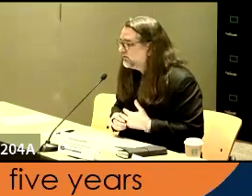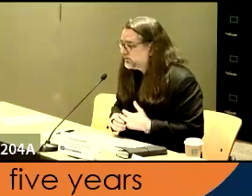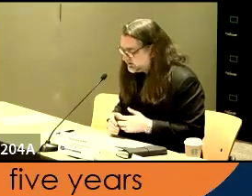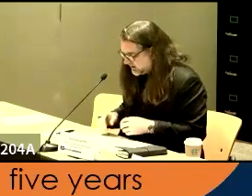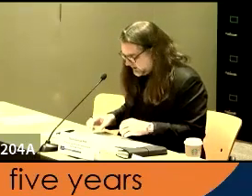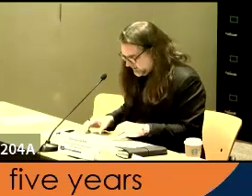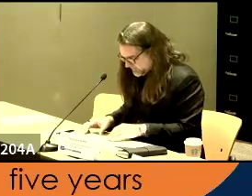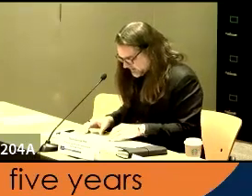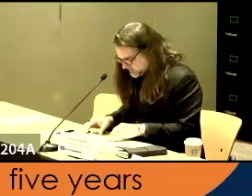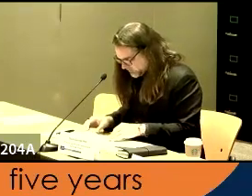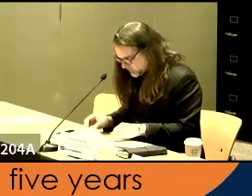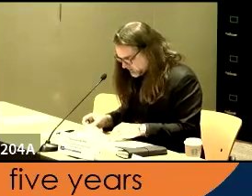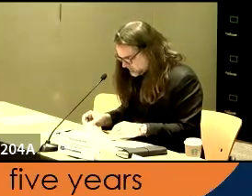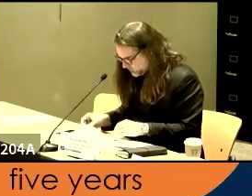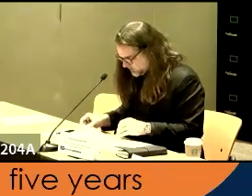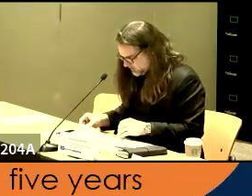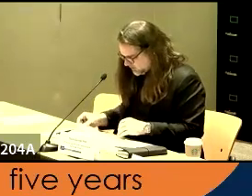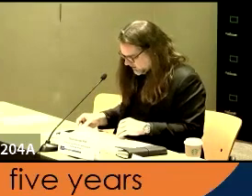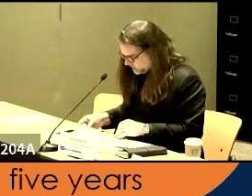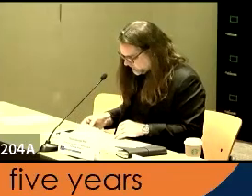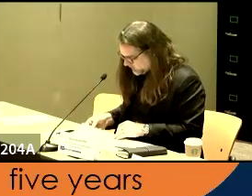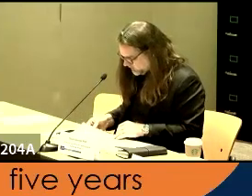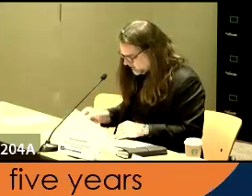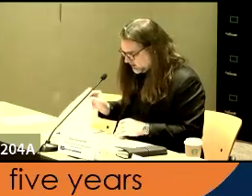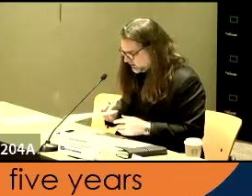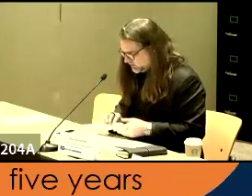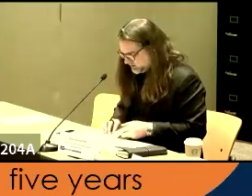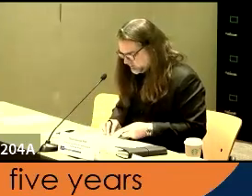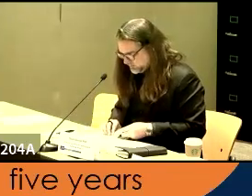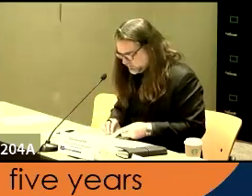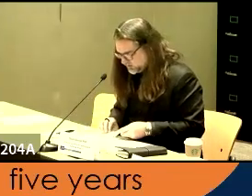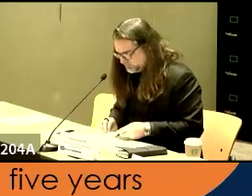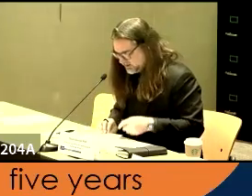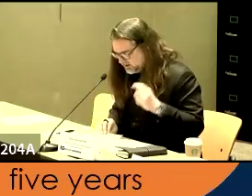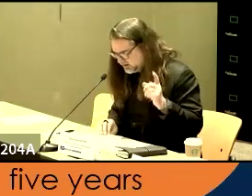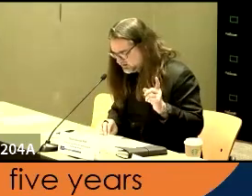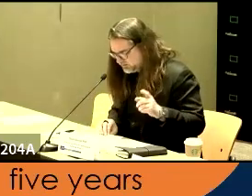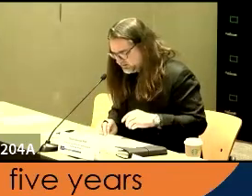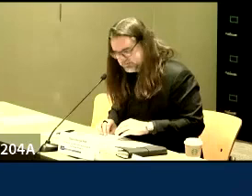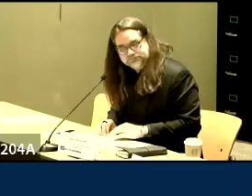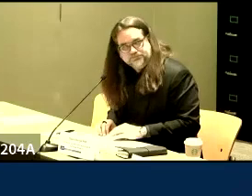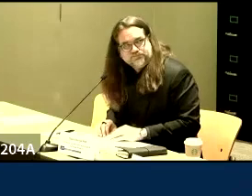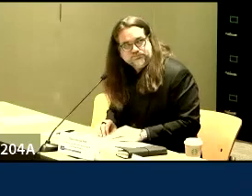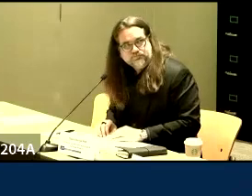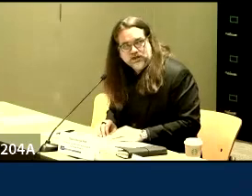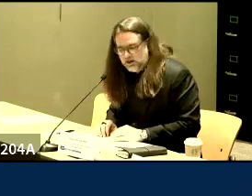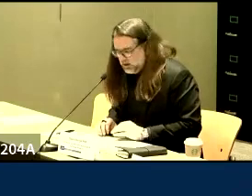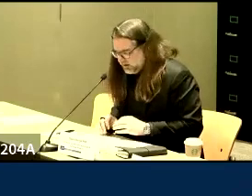and authorities lie, and that's where we want to work very closely going forward. Next slide please.